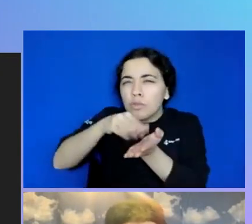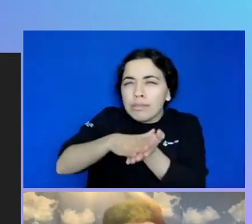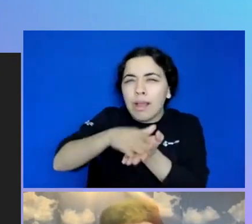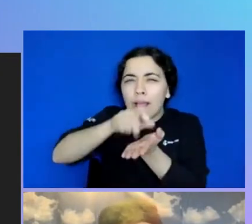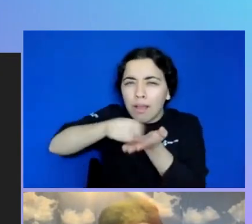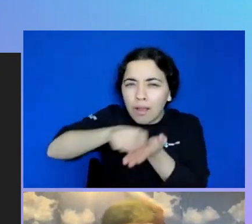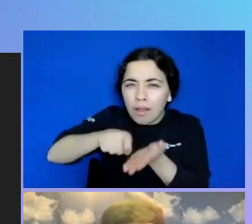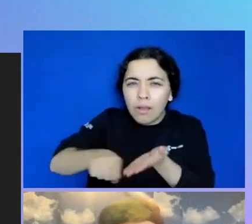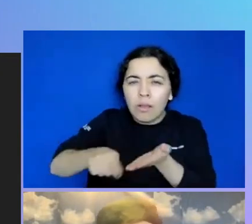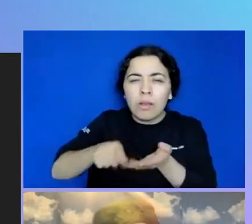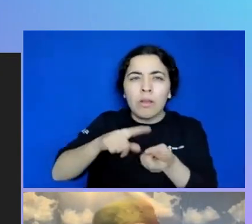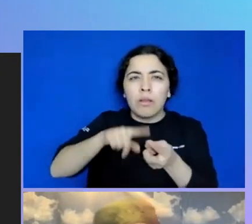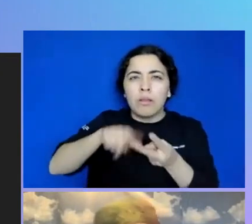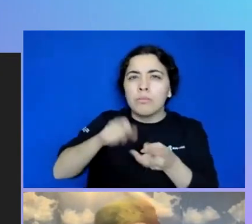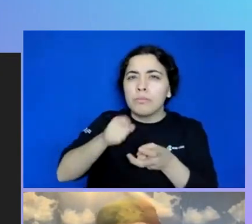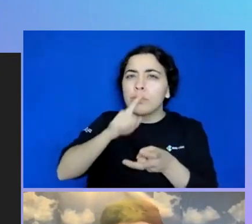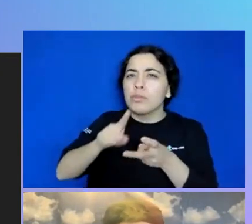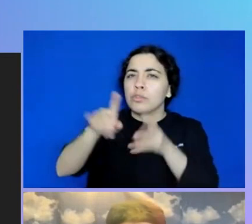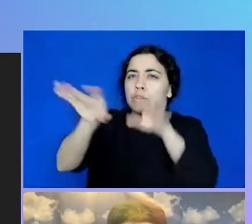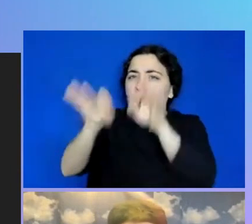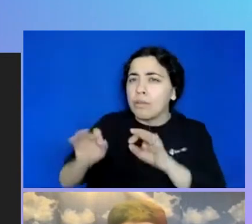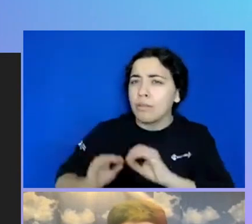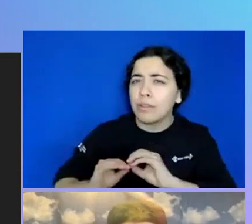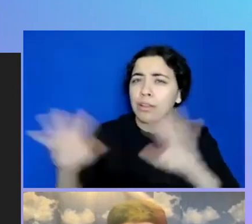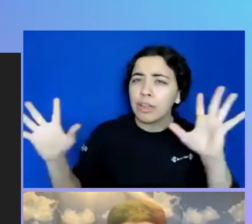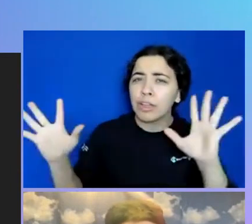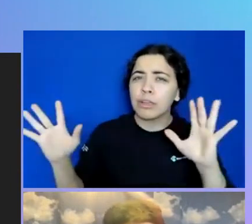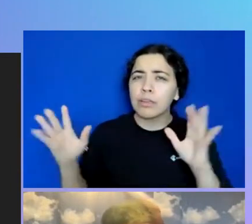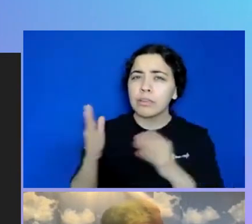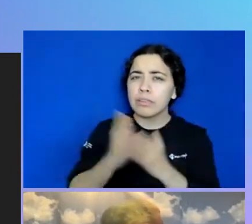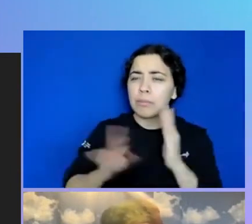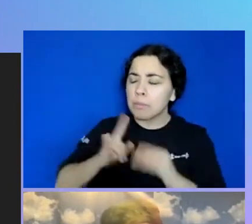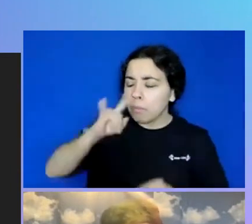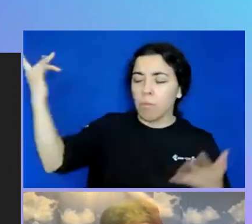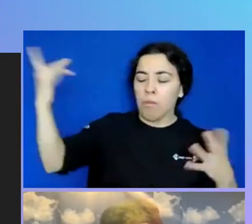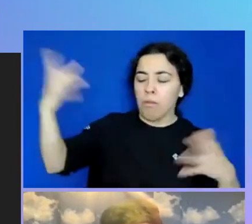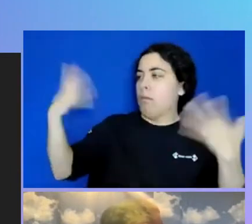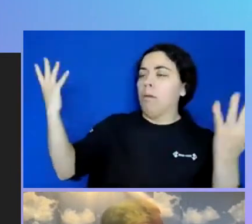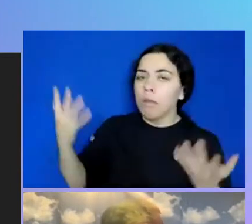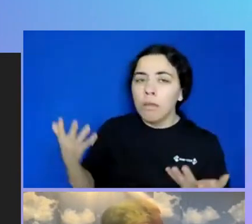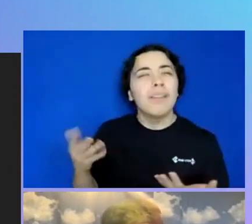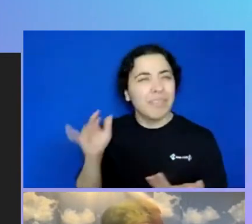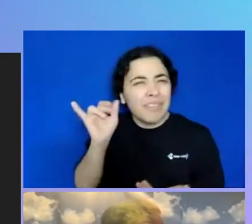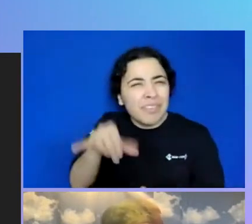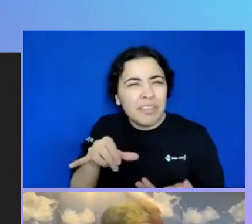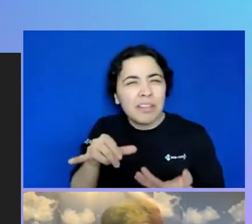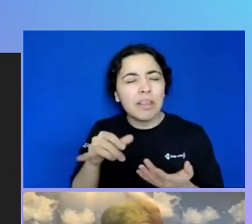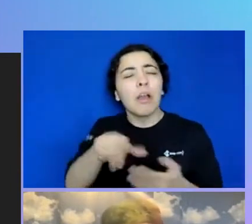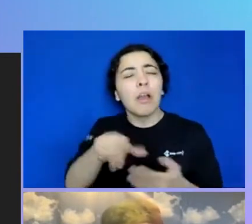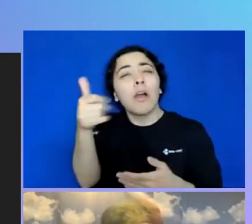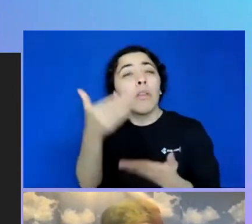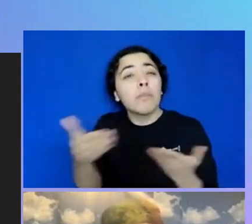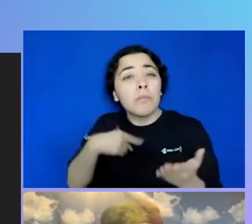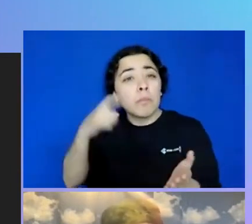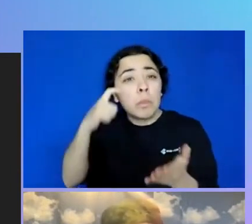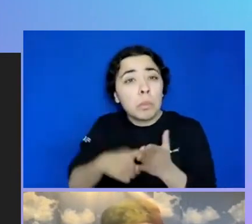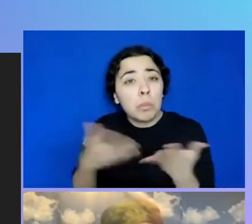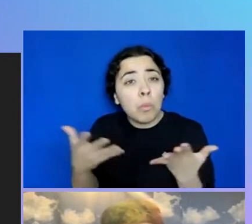very clear. Uh, another thing that I've noticed is that